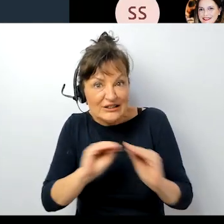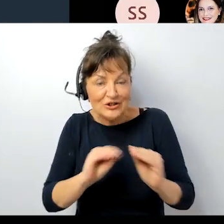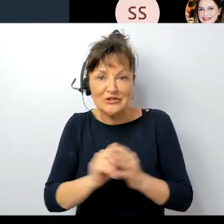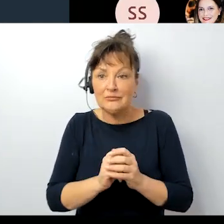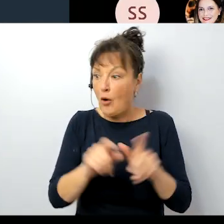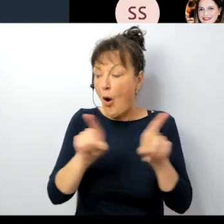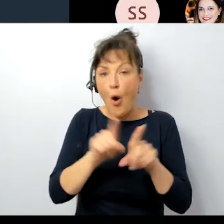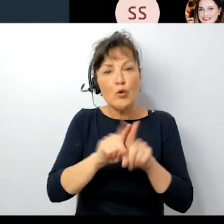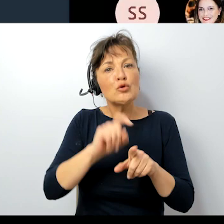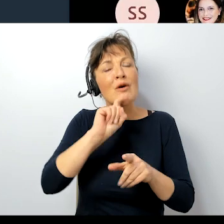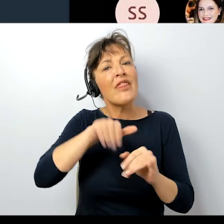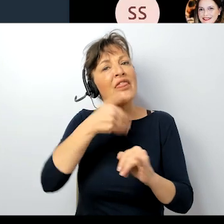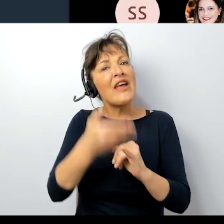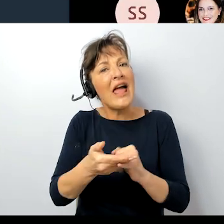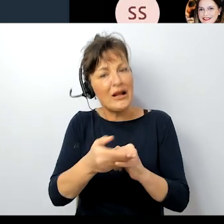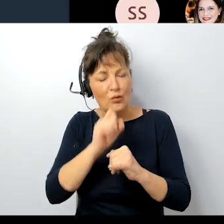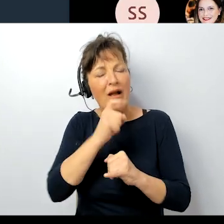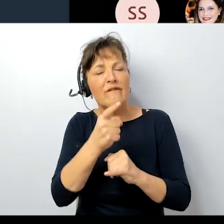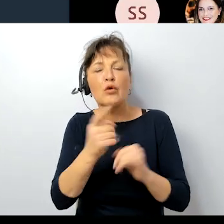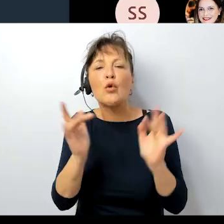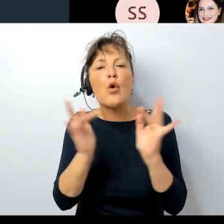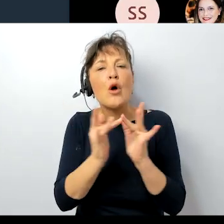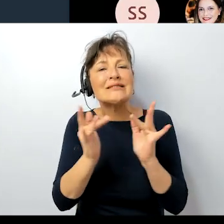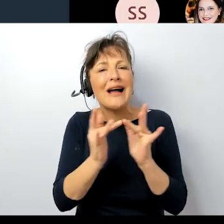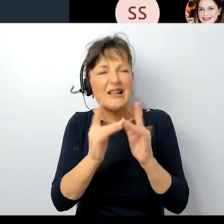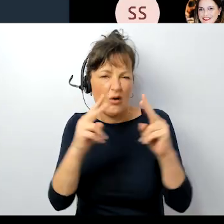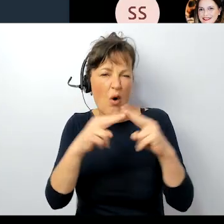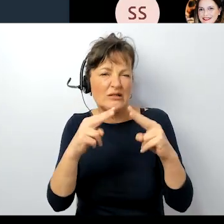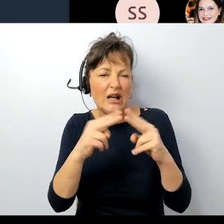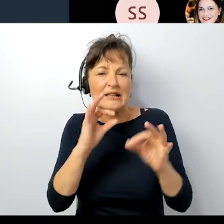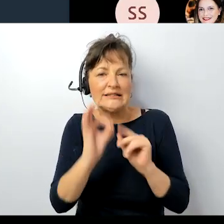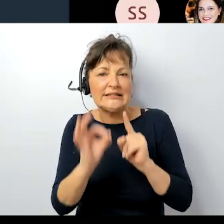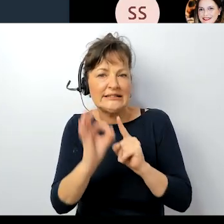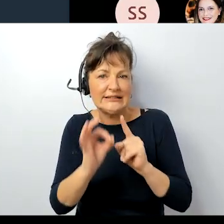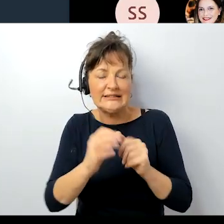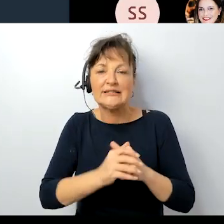Tonight we'll give you information including useful websites as well as contact details